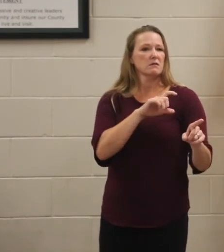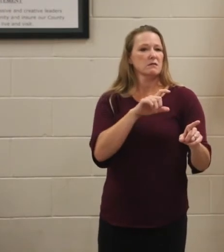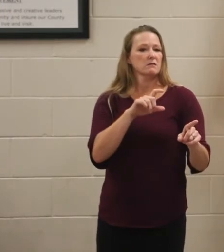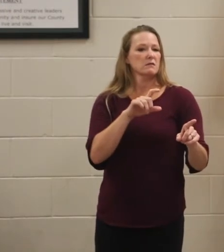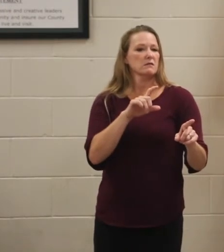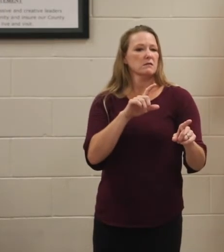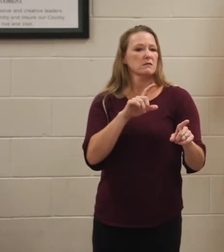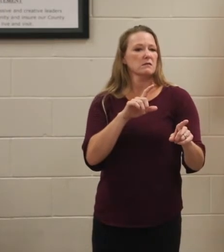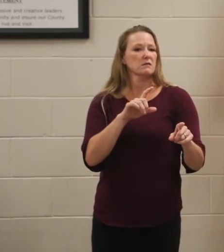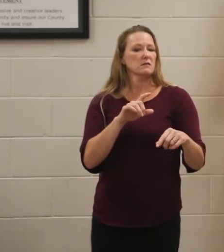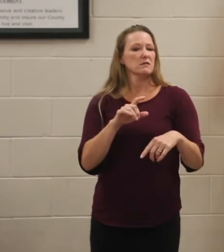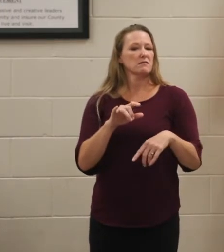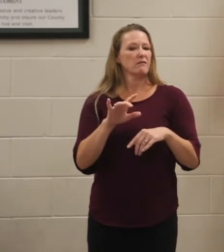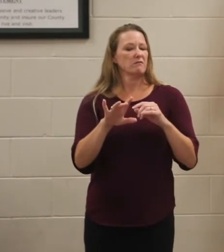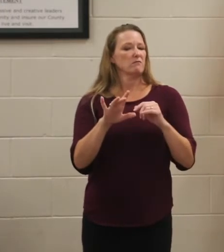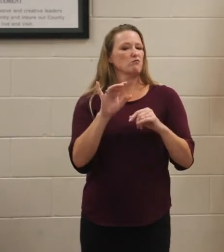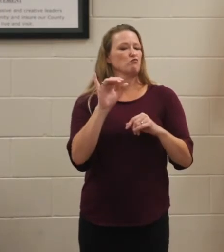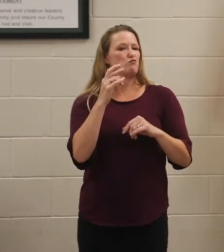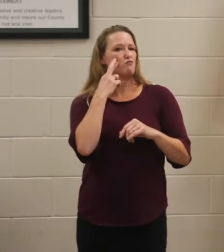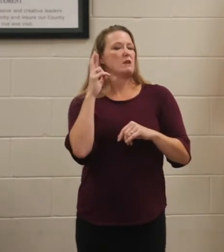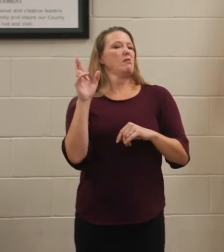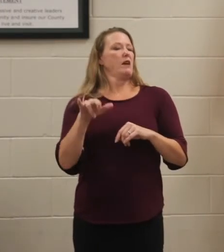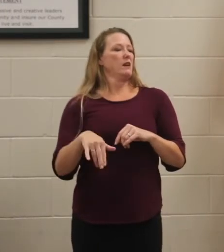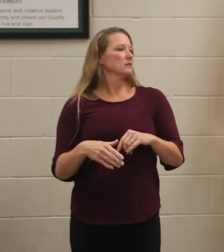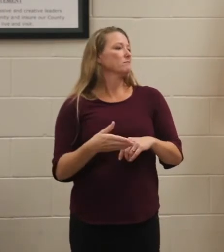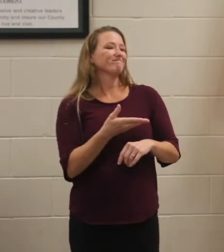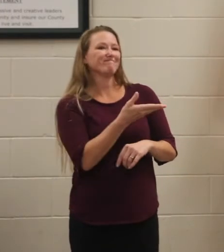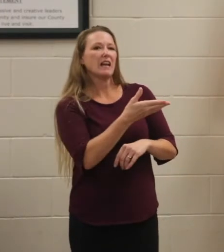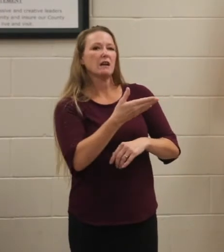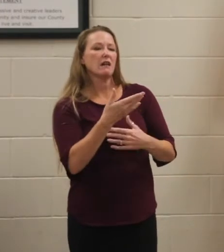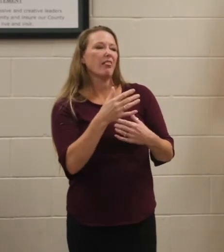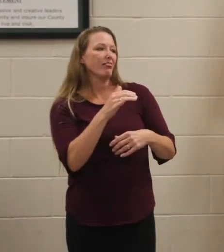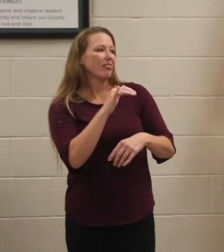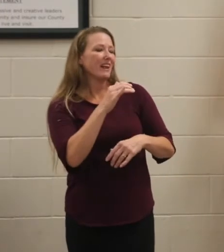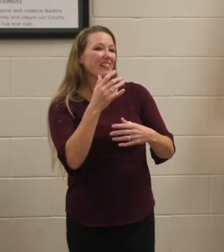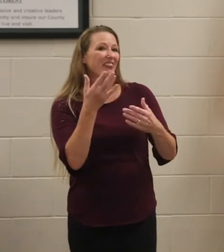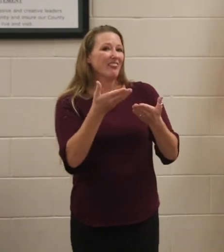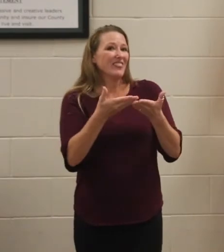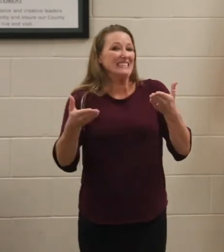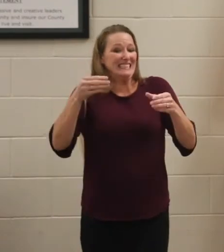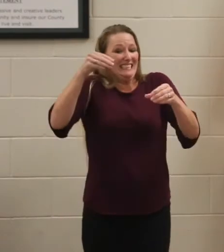to your right, are weapons that were seized from the vehicle.